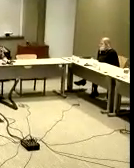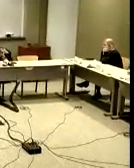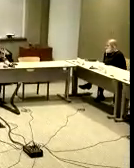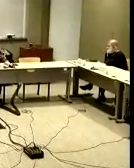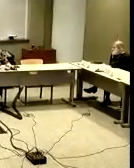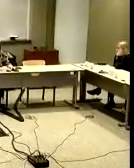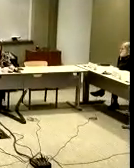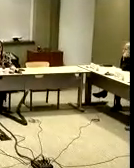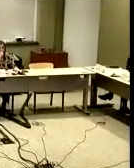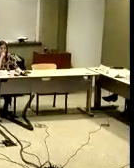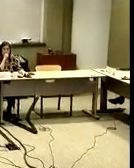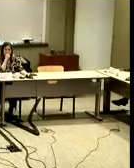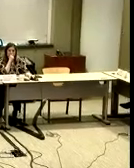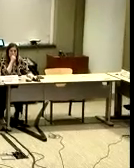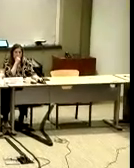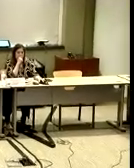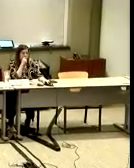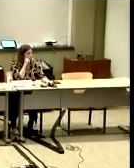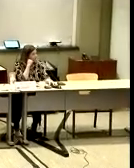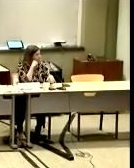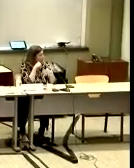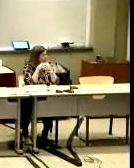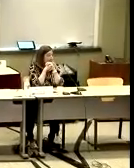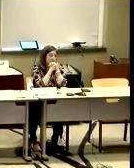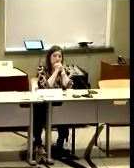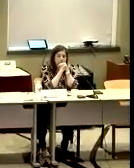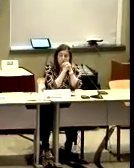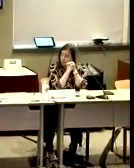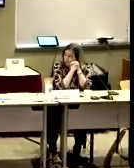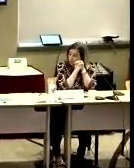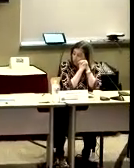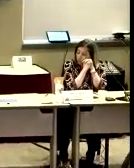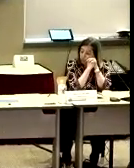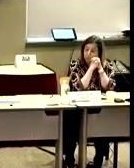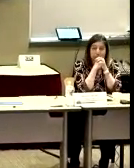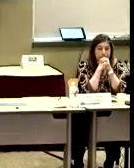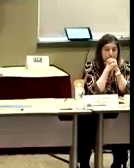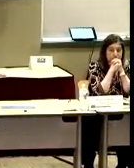We have two expert folks to talk with us, Deb and Allison.